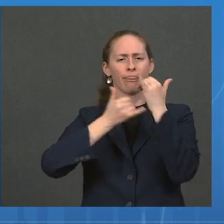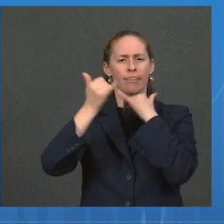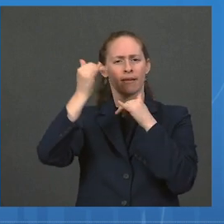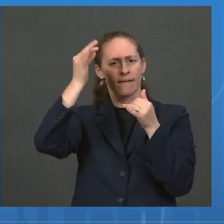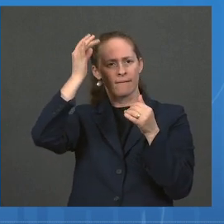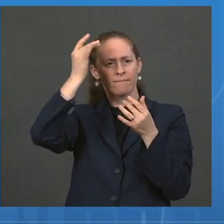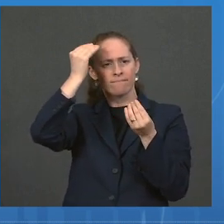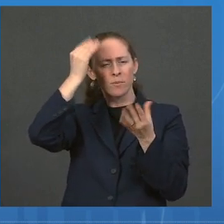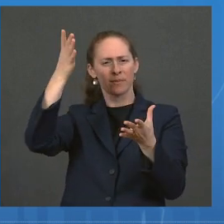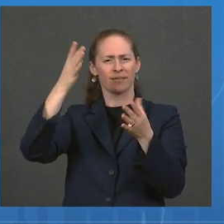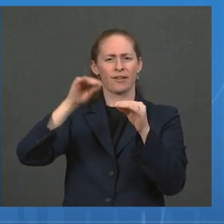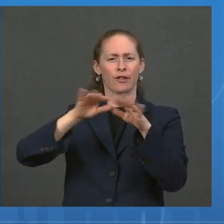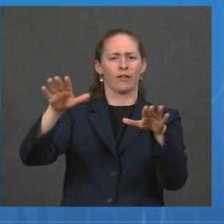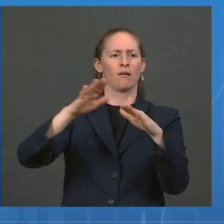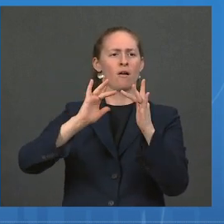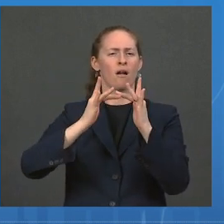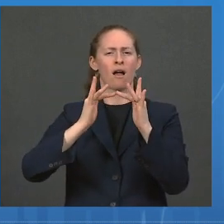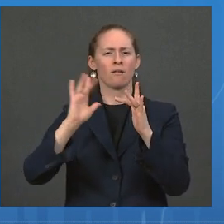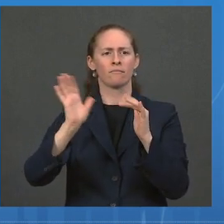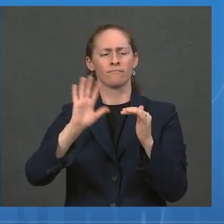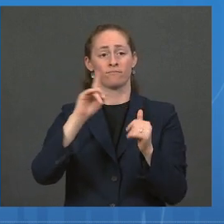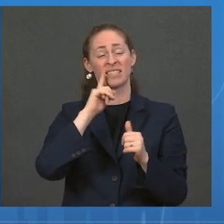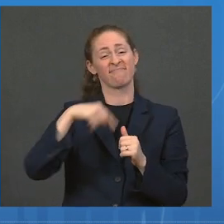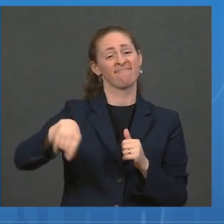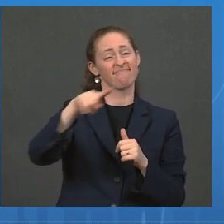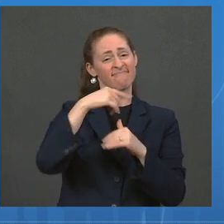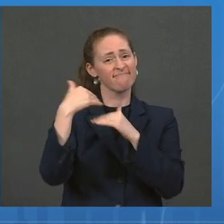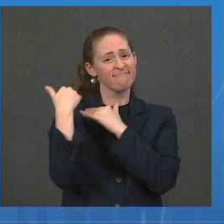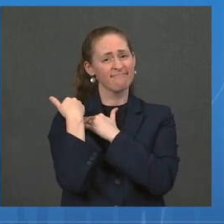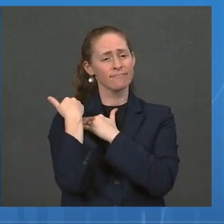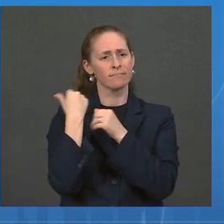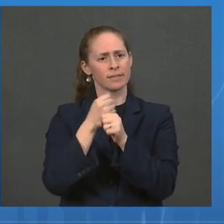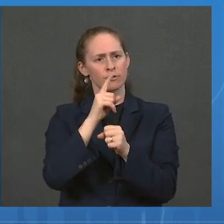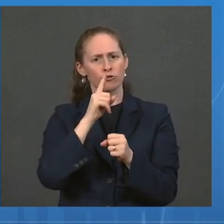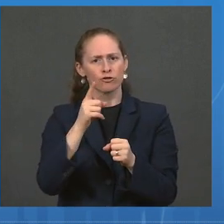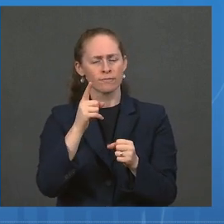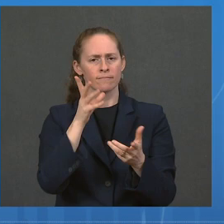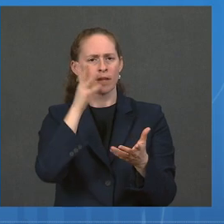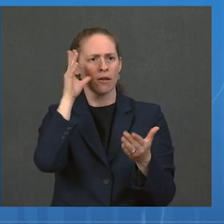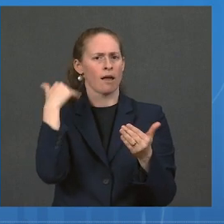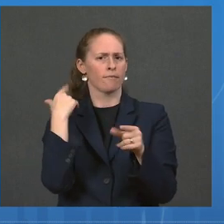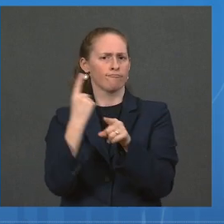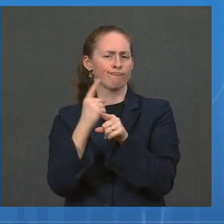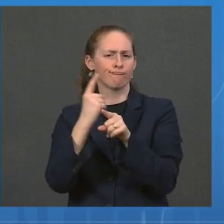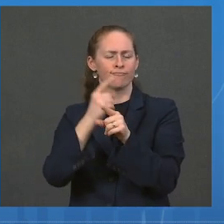We have a role to play in ensuring that parents have accurate information. And that's going to be really one of the keys